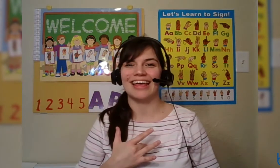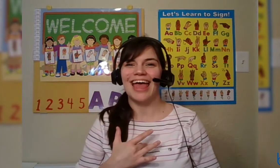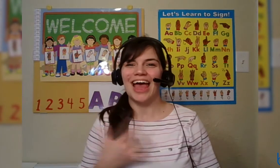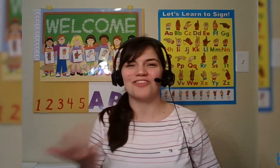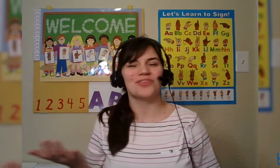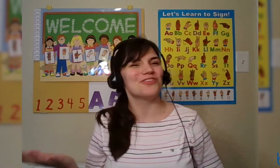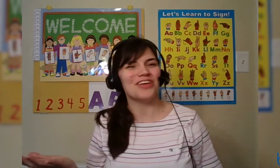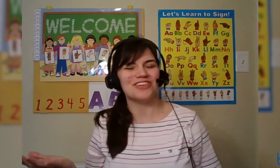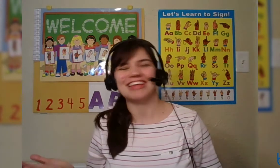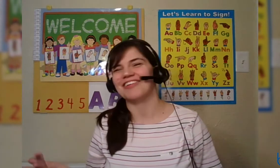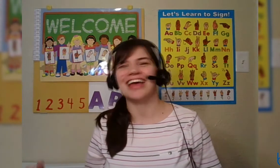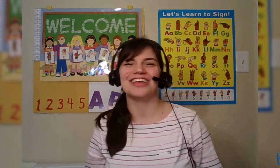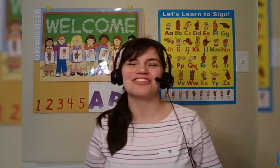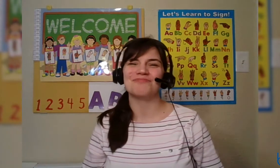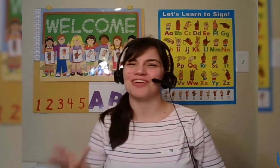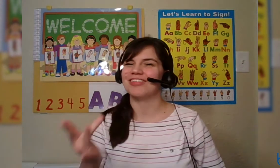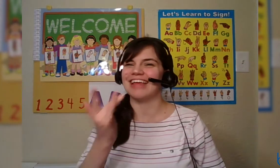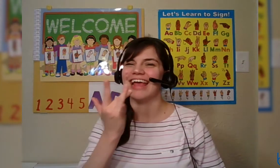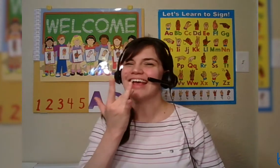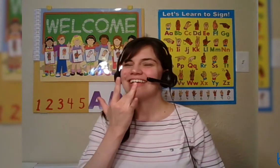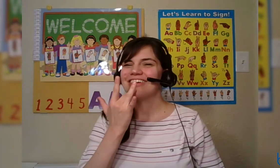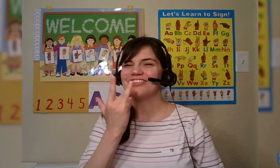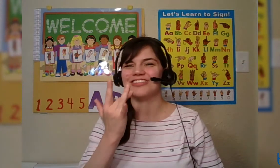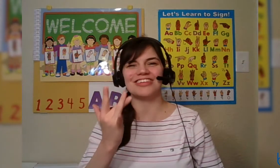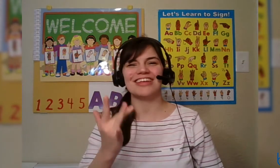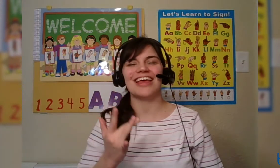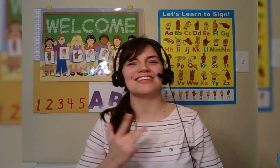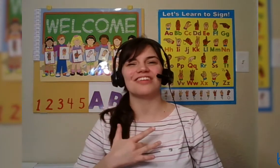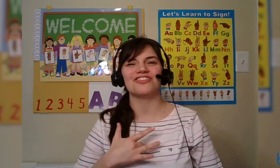Everyone's favorite day, right, is your birthday. Touch your chin and touch your